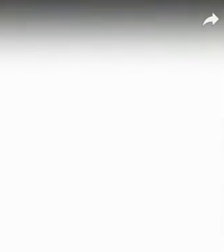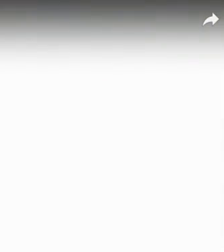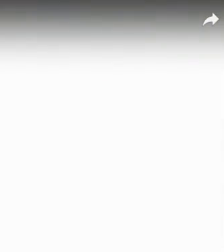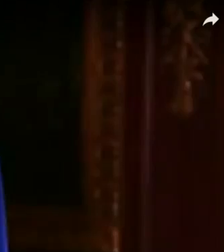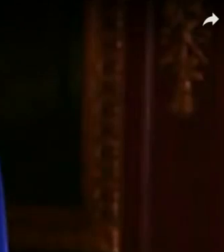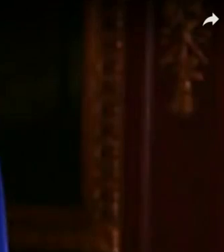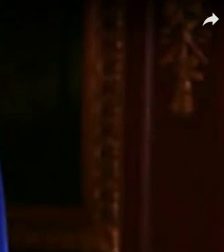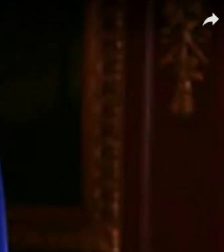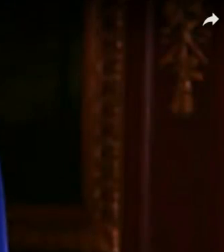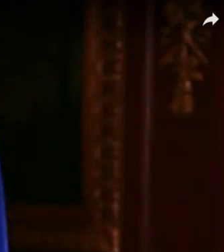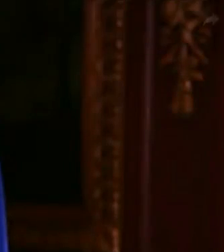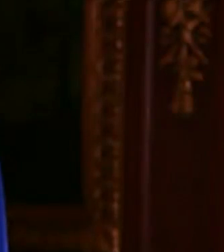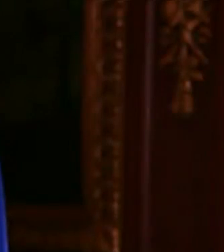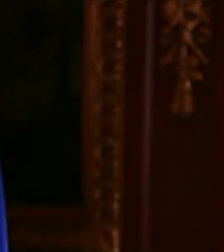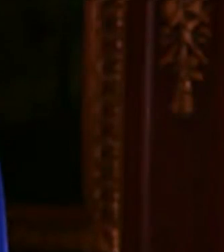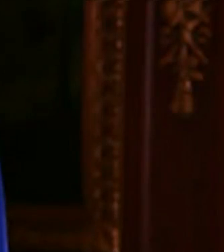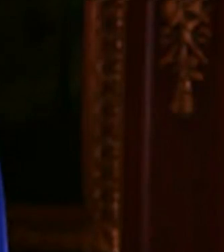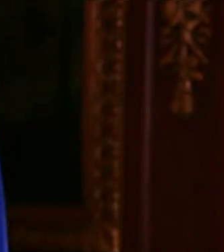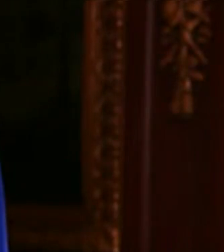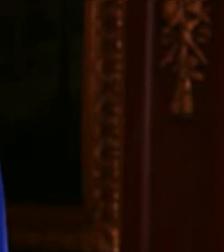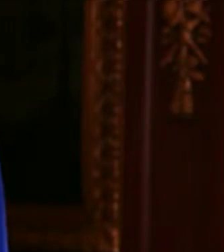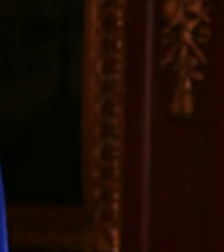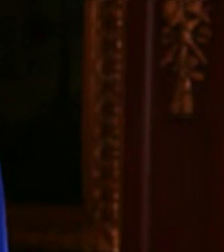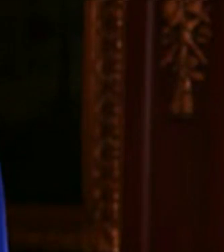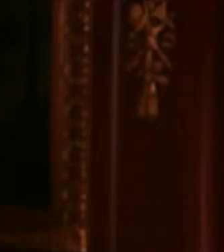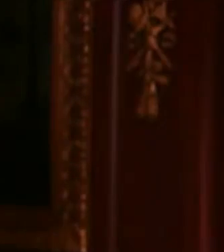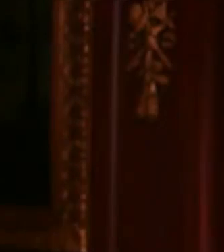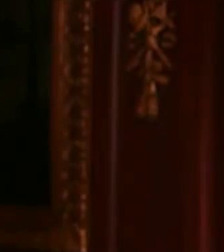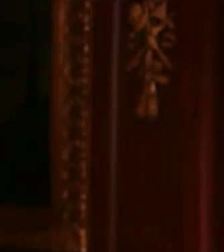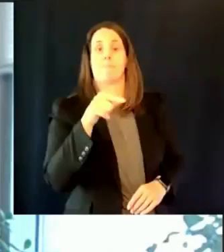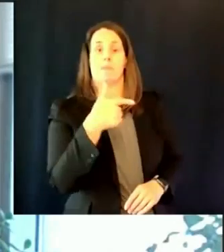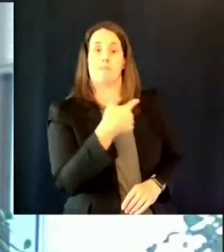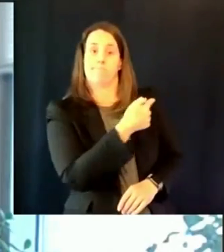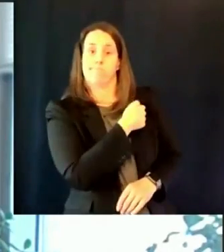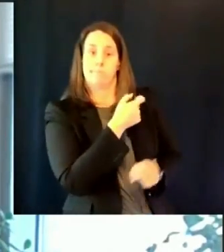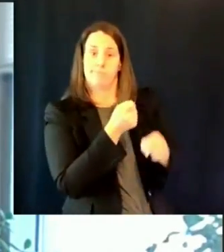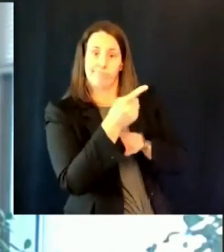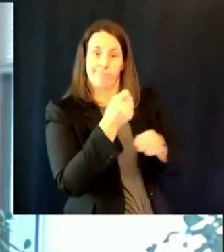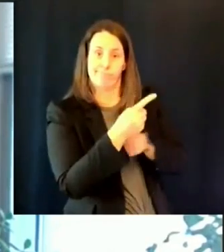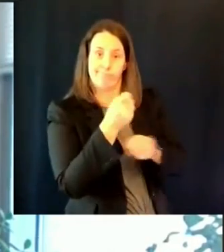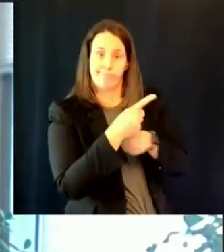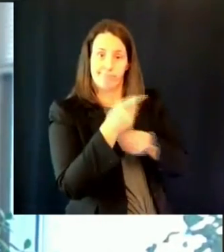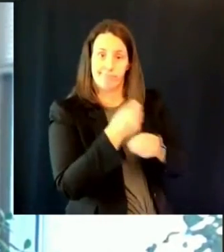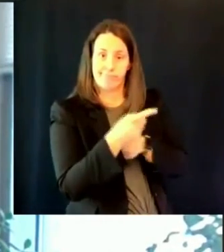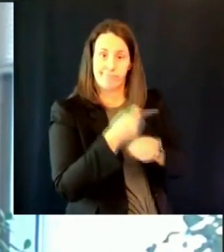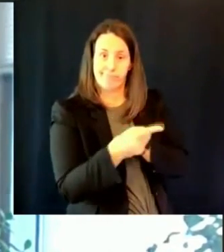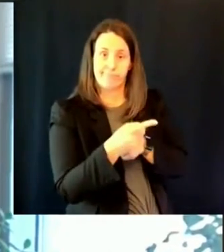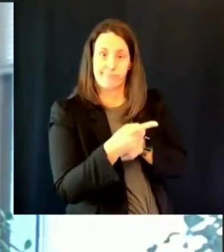ASKED IF THERE. WILL BE A NEED FOR A BOOSTER SHOT IN 6 MONTHS AFTER YOU'VE BEEN COMPLETELY VACCINATED.